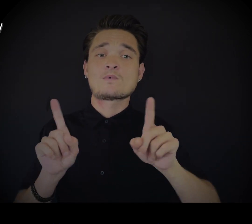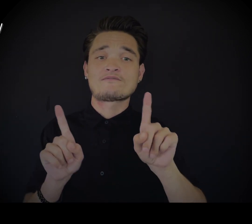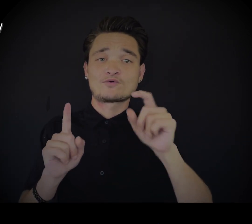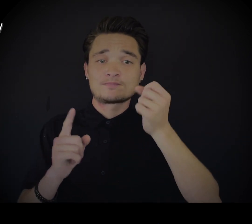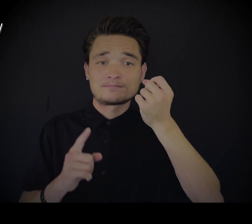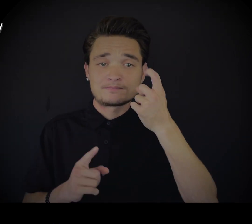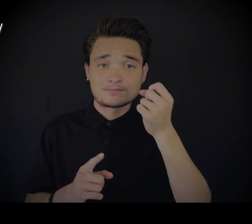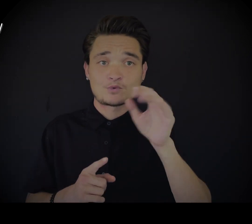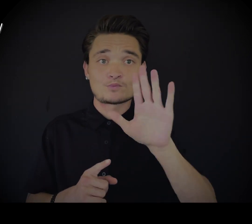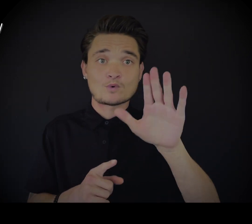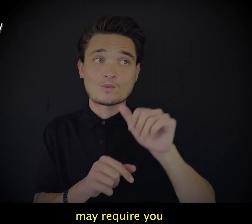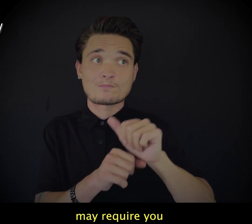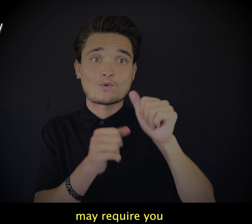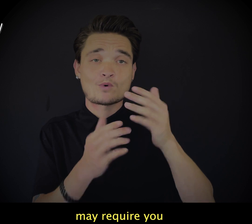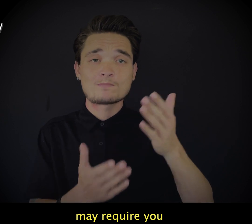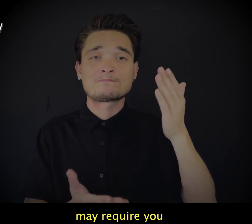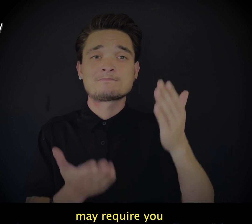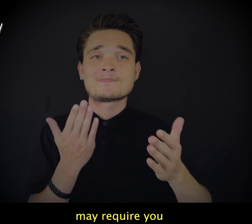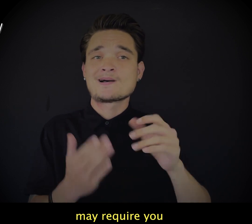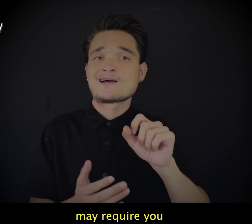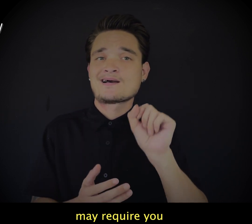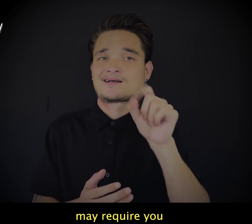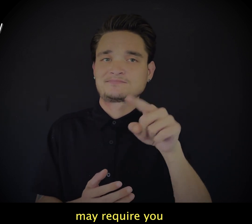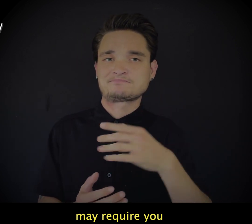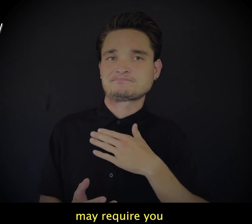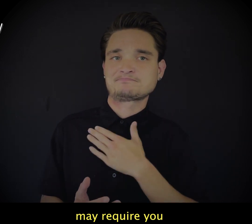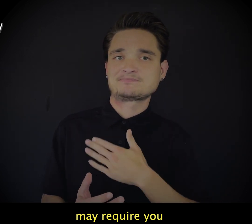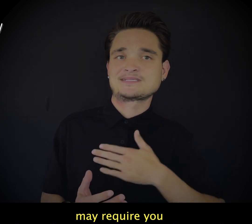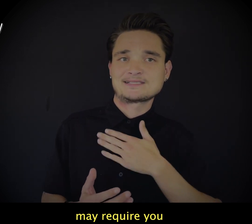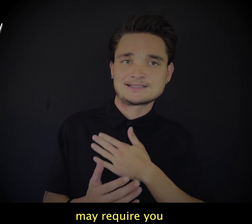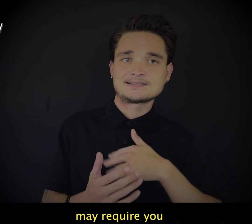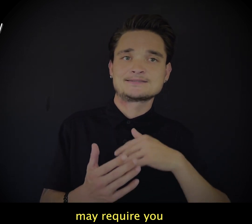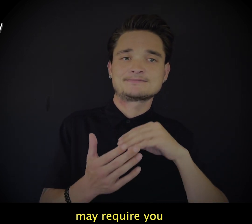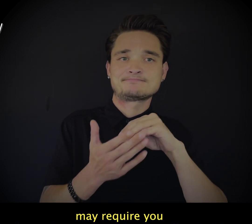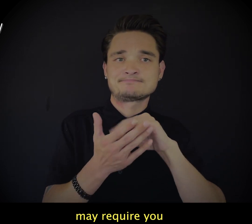However, your employer, may require you to also make an internal report of an incident.